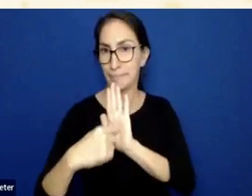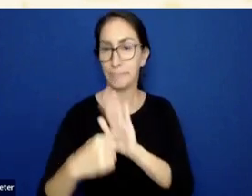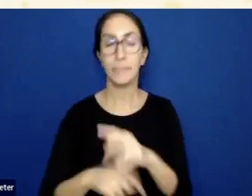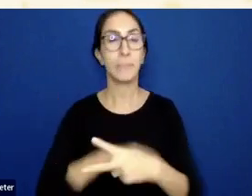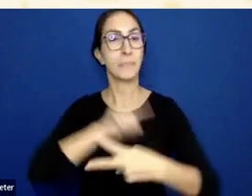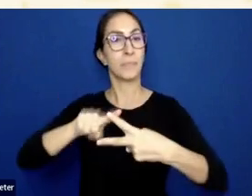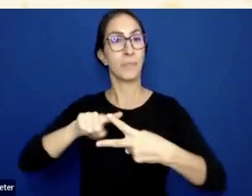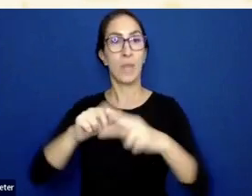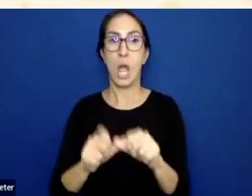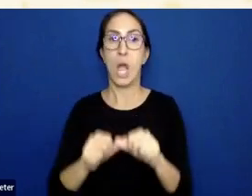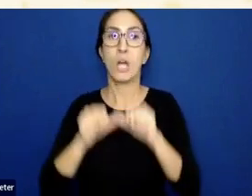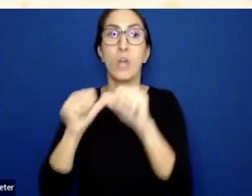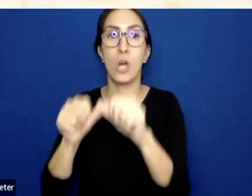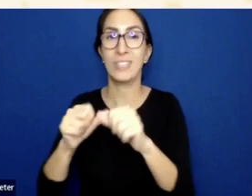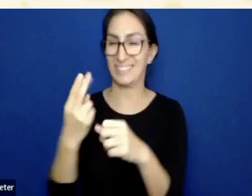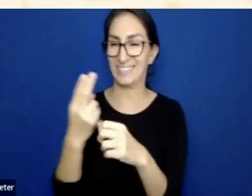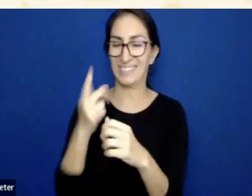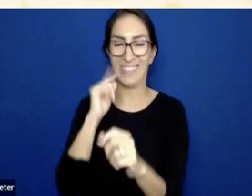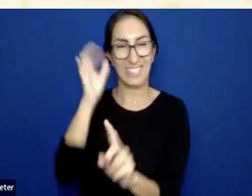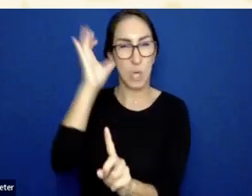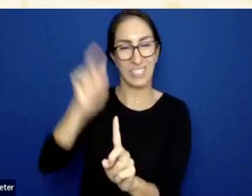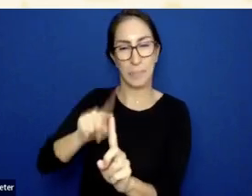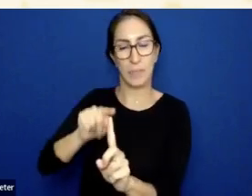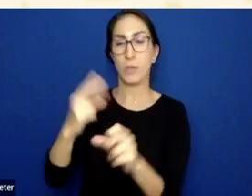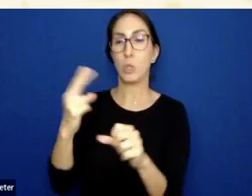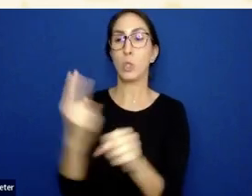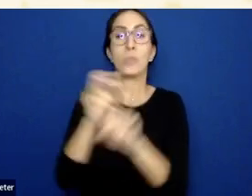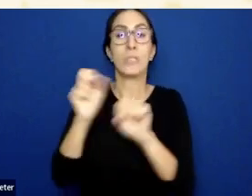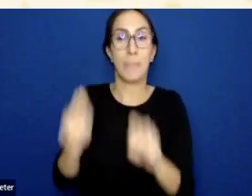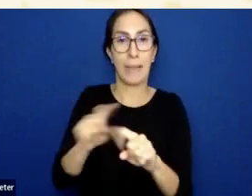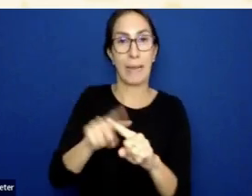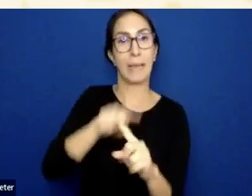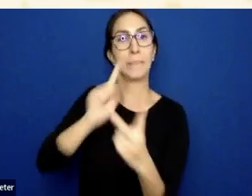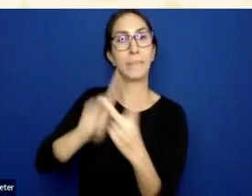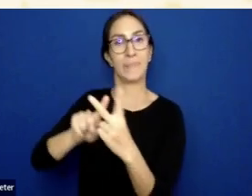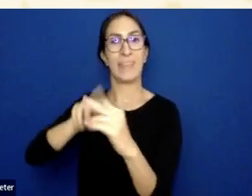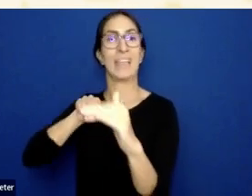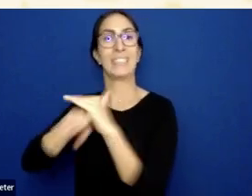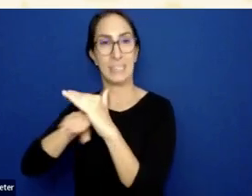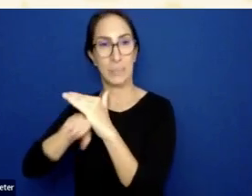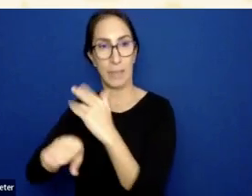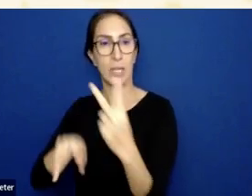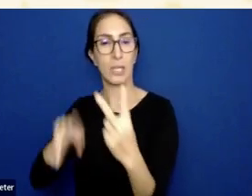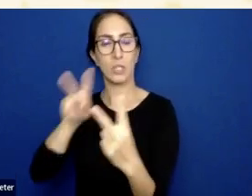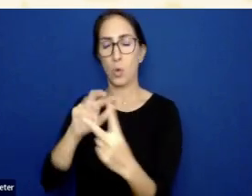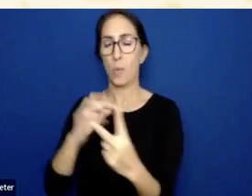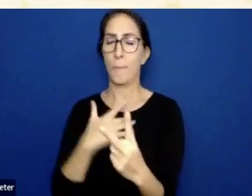When we are talking about usability and accessibility, we think that they are separate, right?